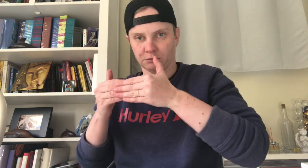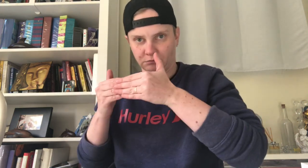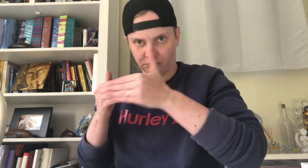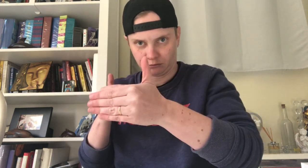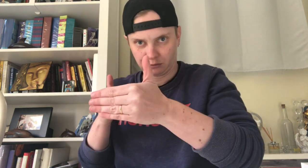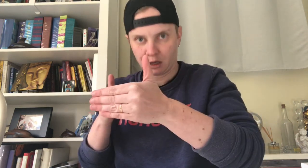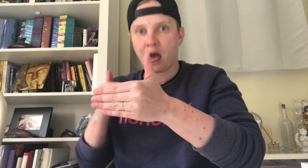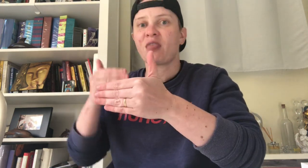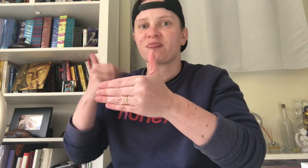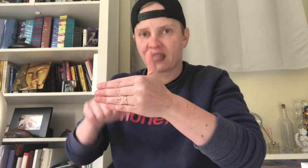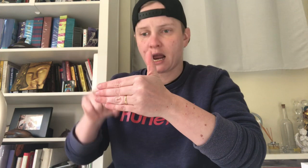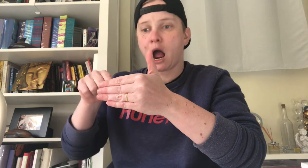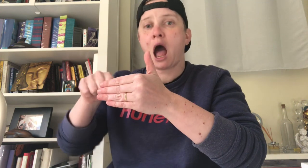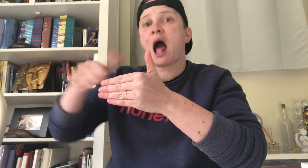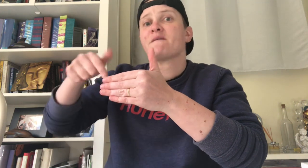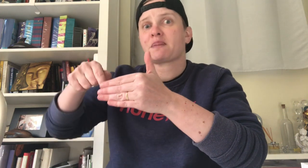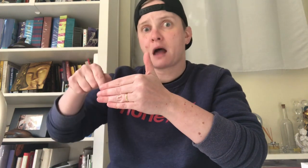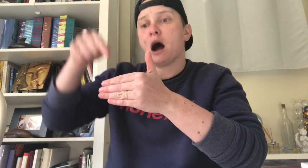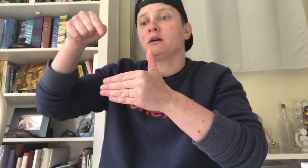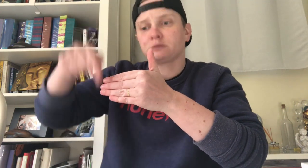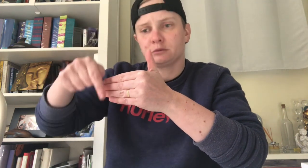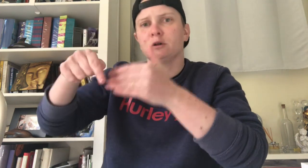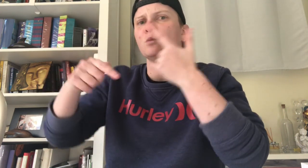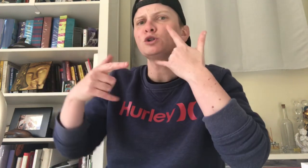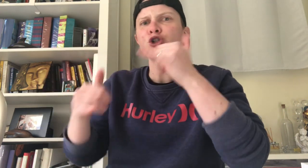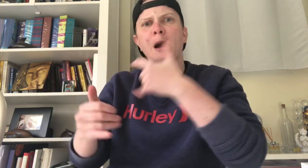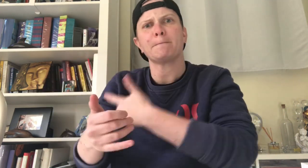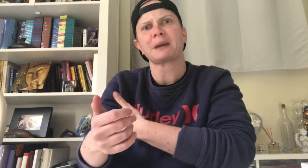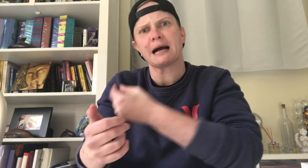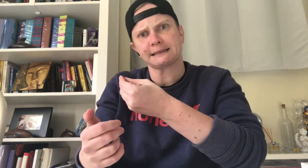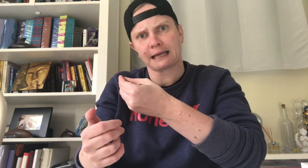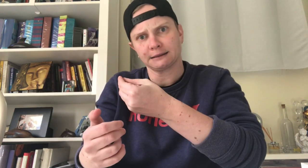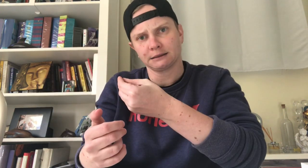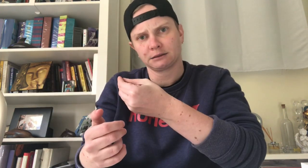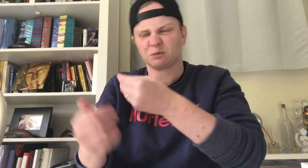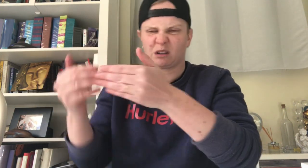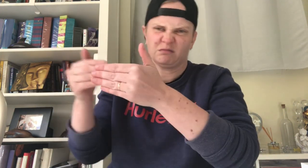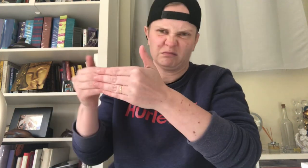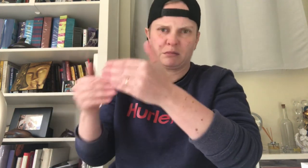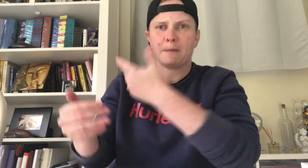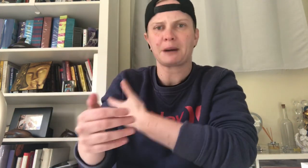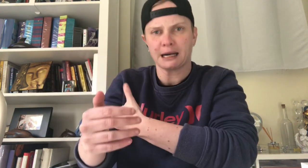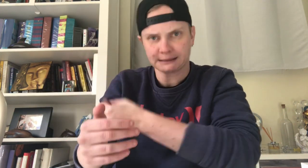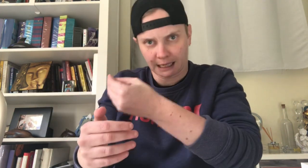then after that, I will get a blood check before the next appointment